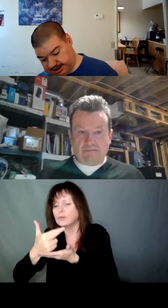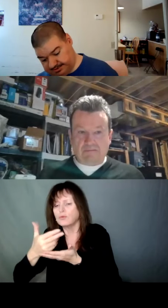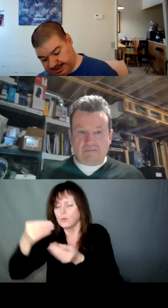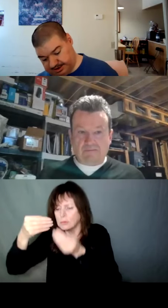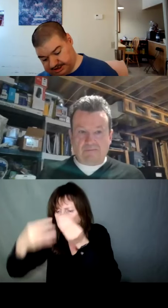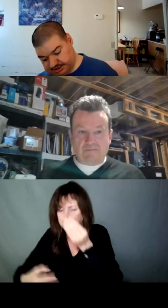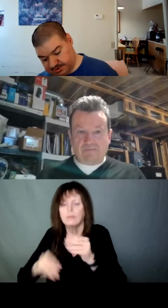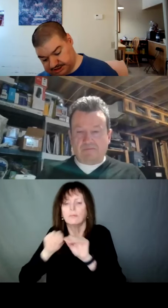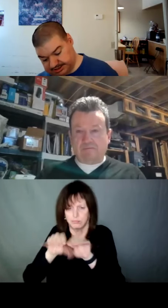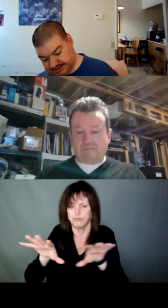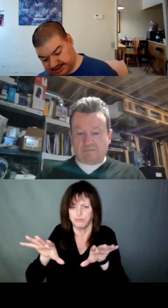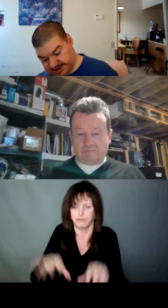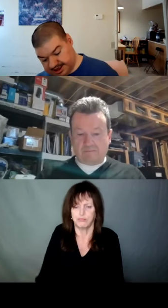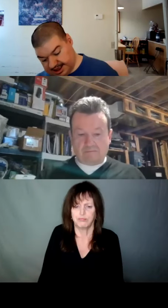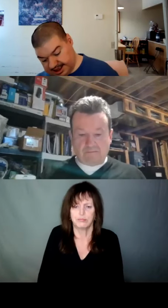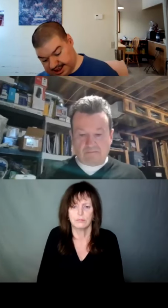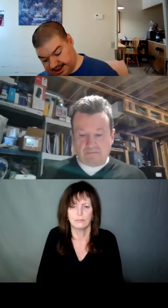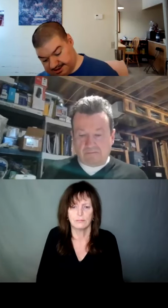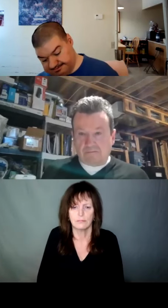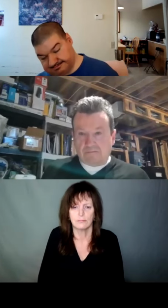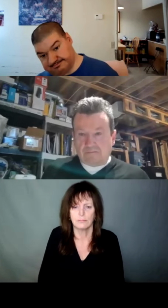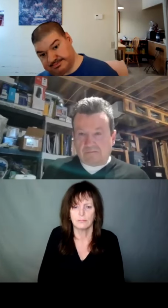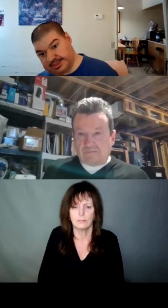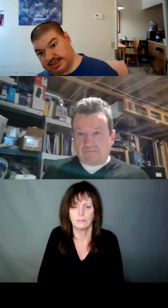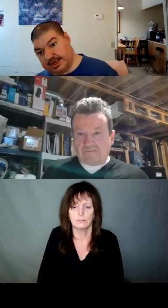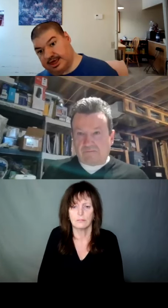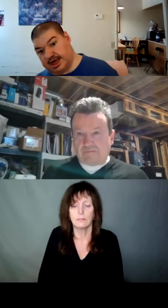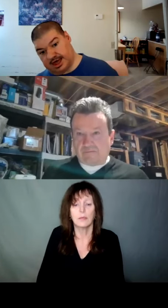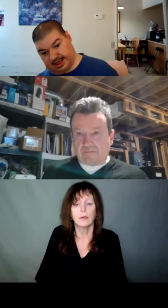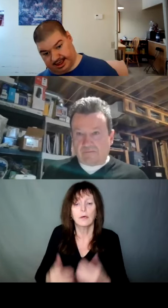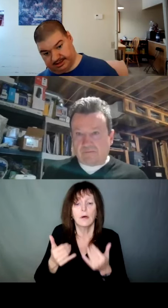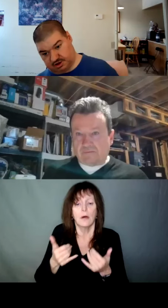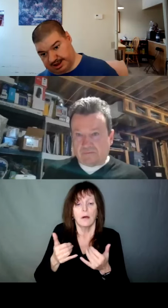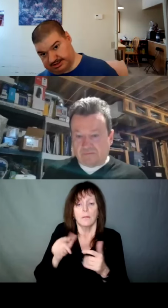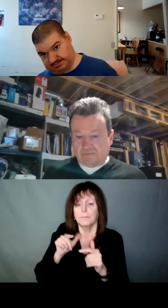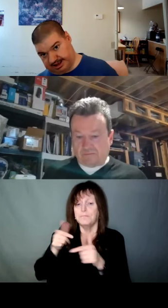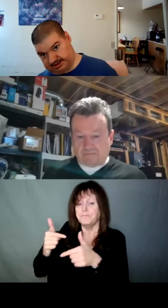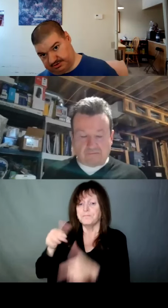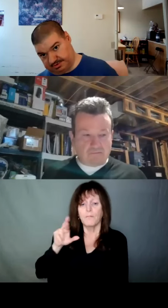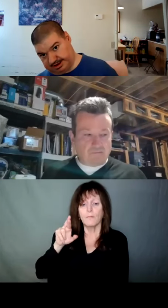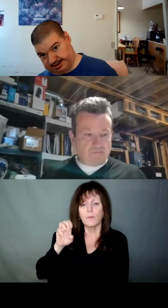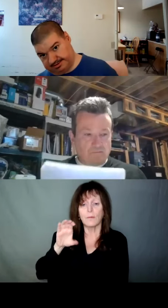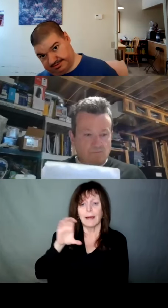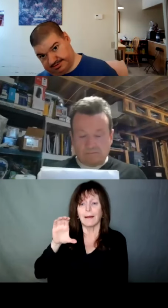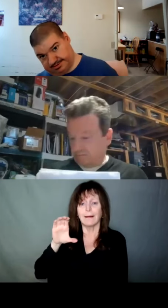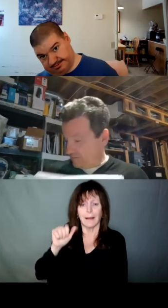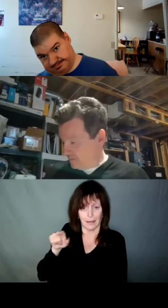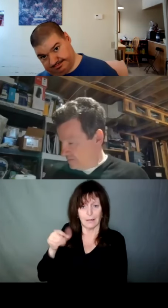within the next 24 to 48 hours . I would like to pass it to Rebecca